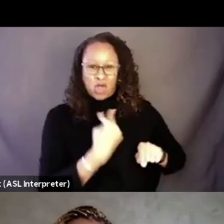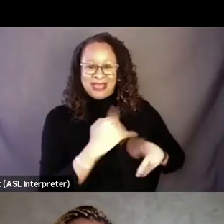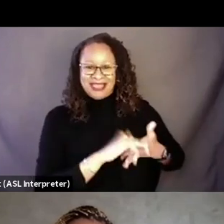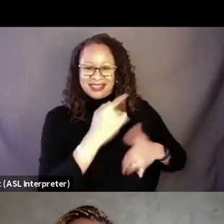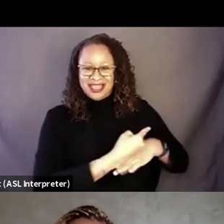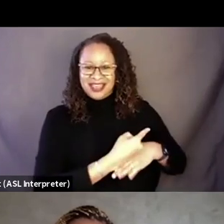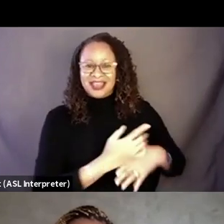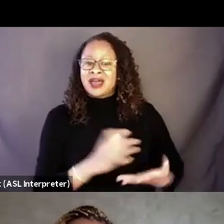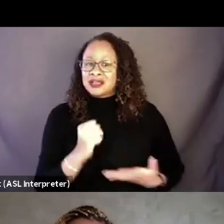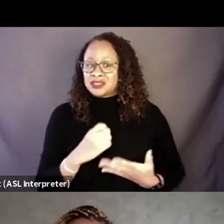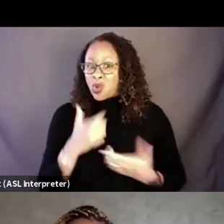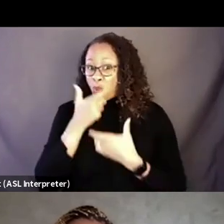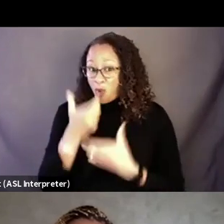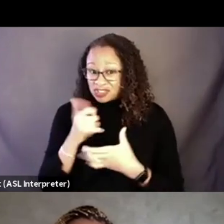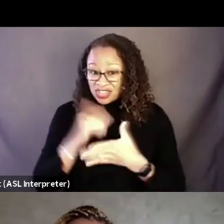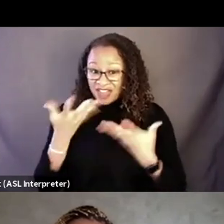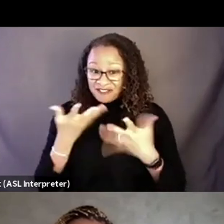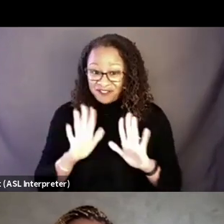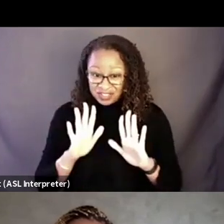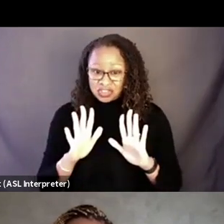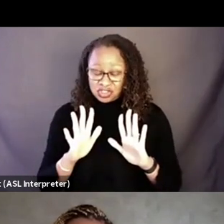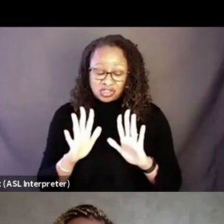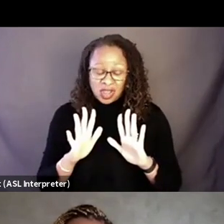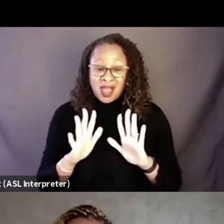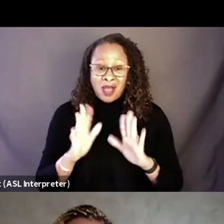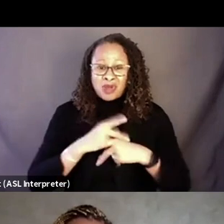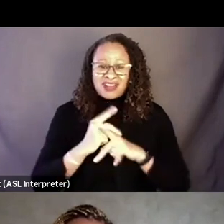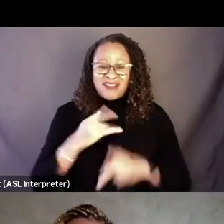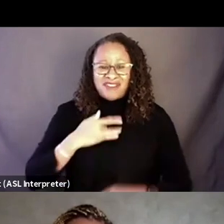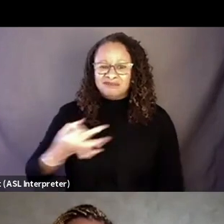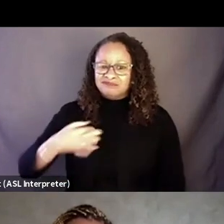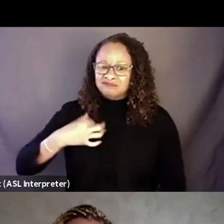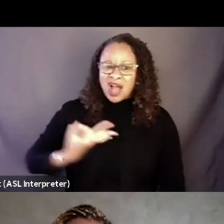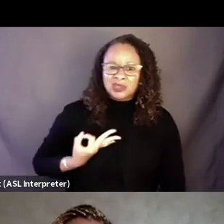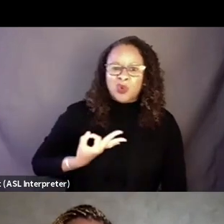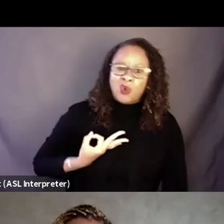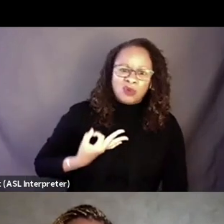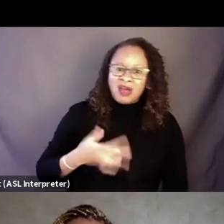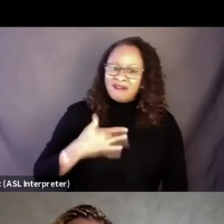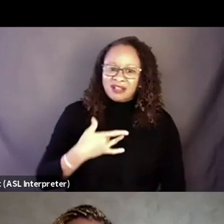Watching the finished product, I felt like I'm an asshole like I'm a very bad father and it made me reflect